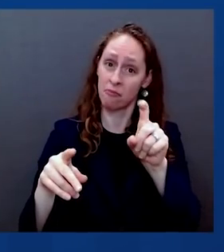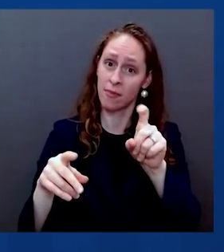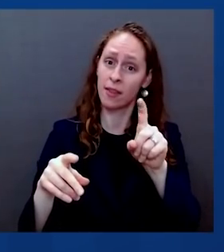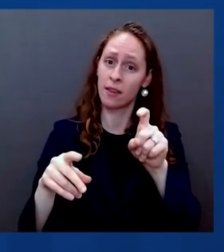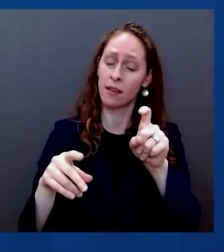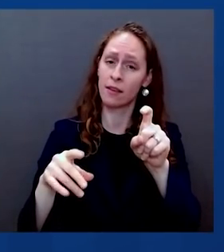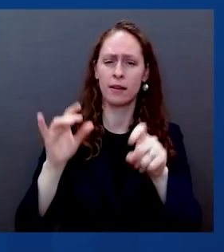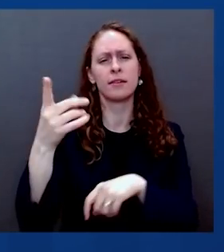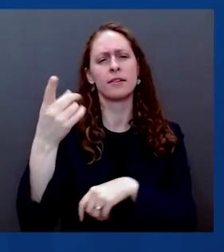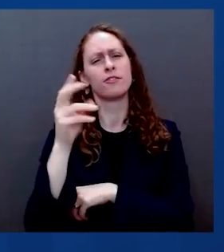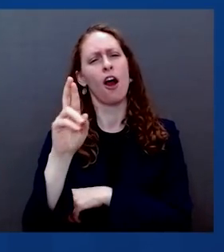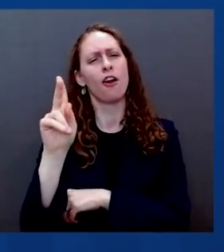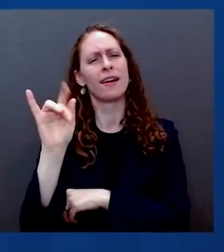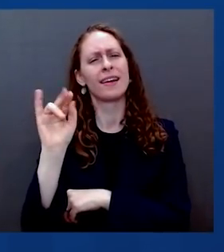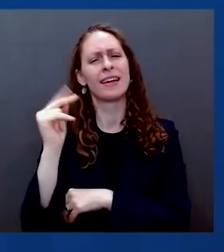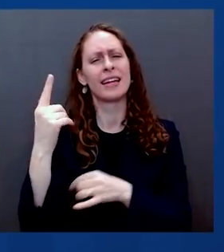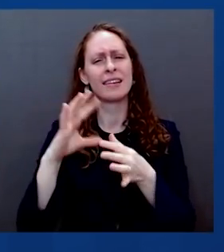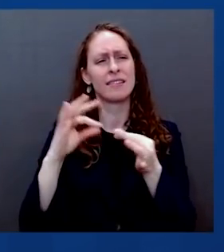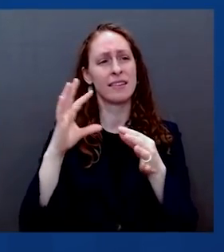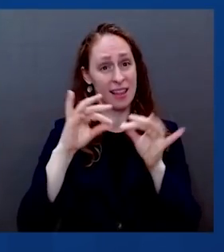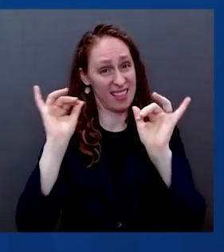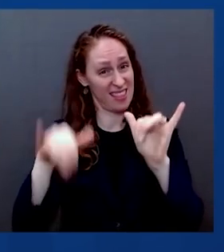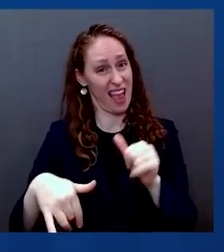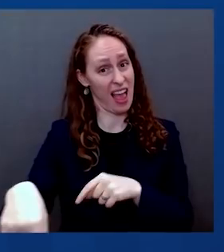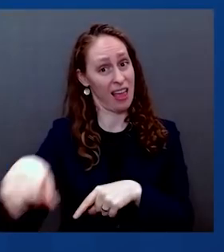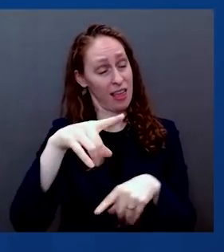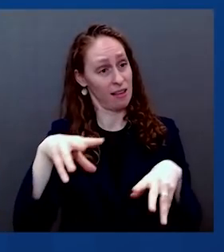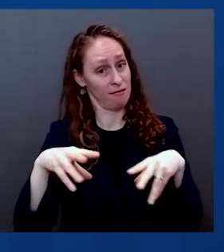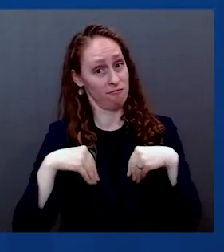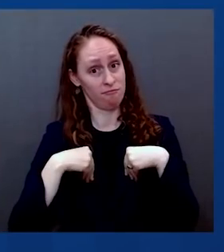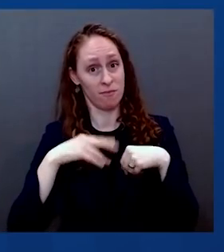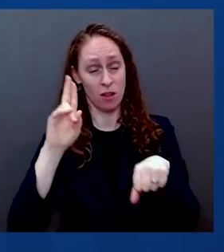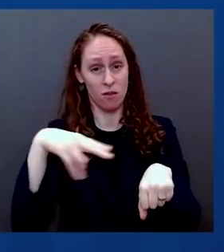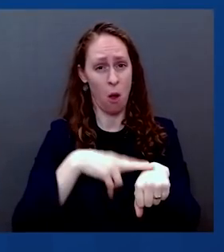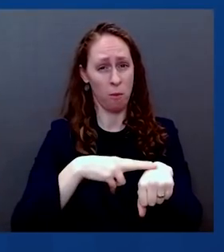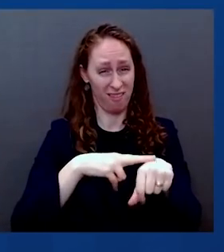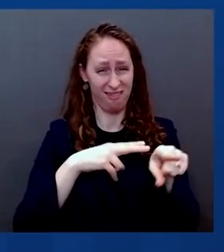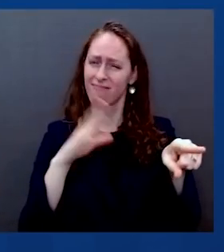And his words resonate today. Over the past few years,